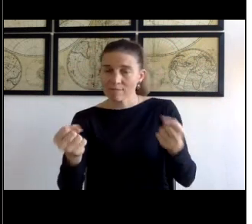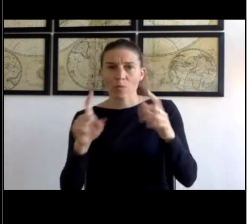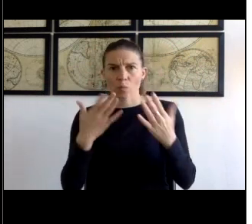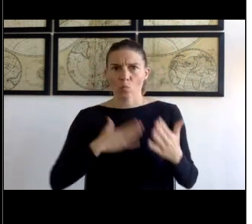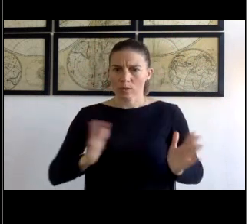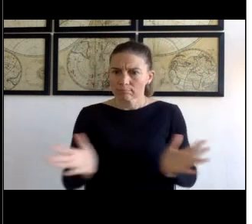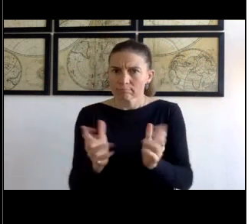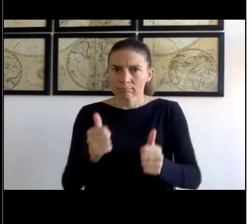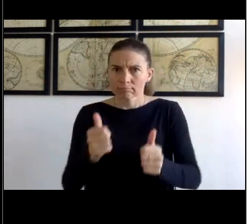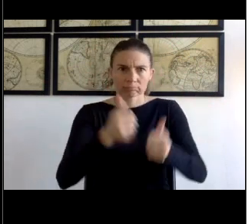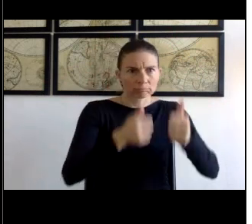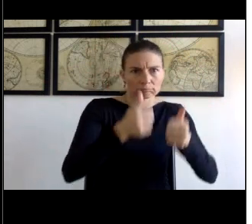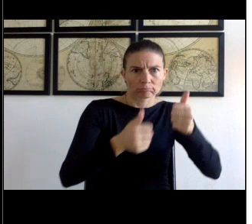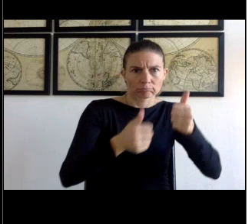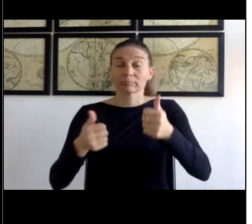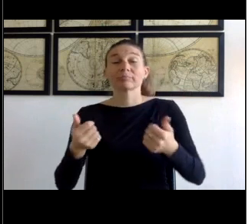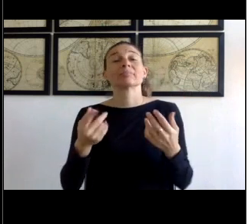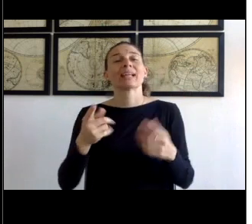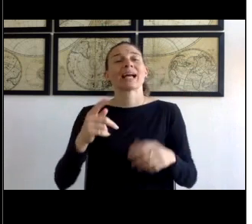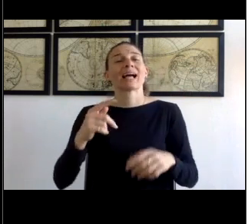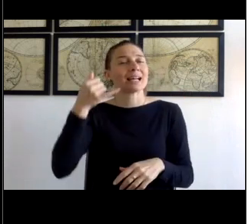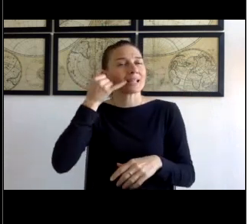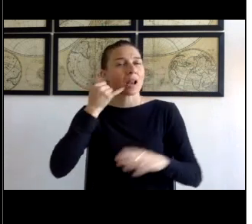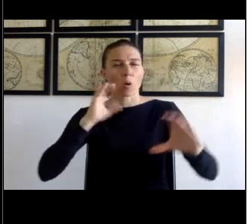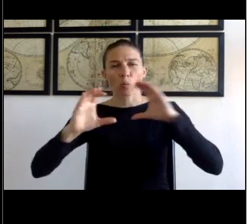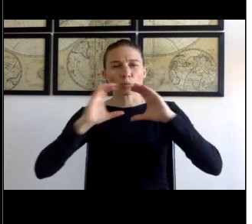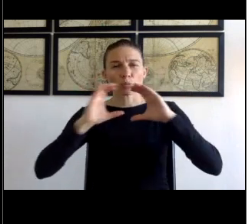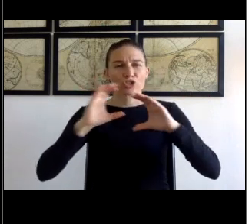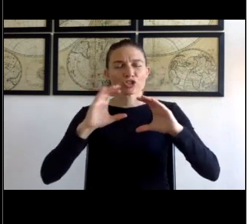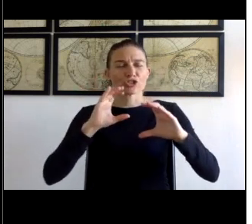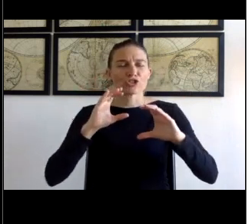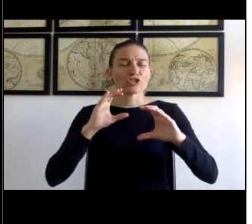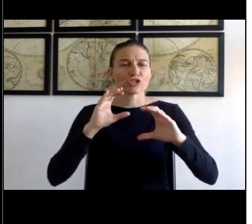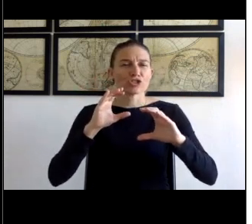the different telecom companies that you can hire for your own use,